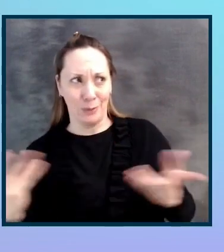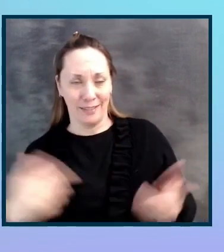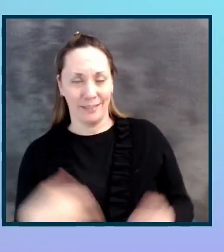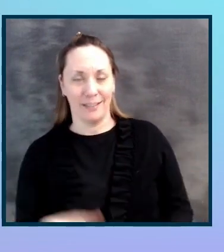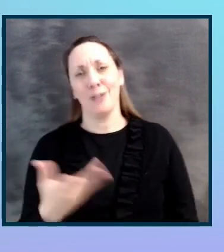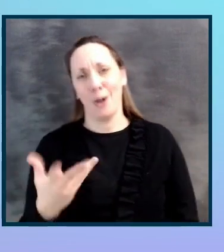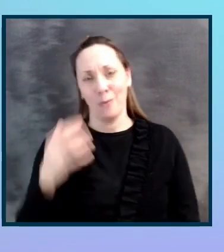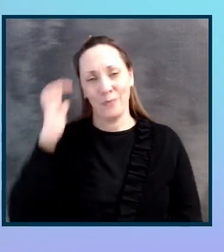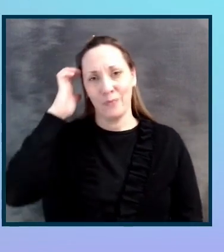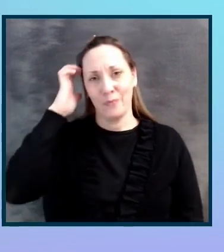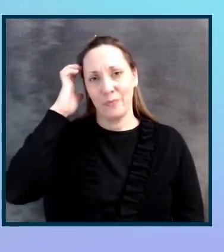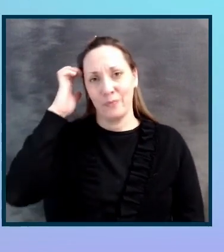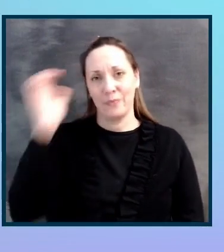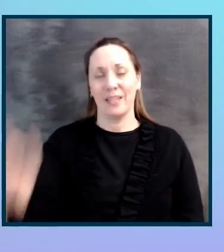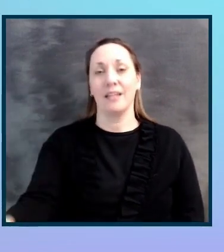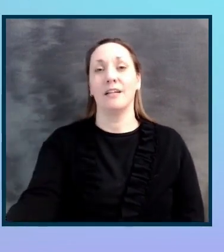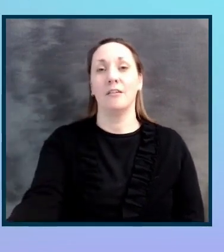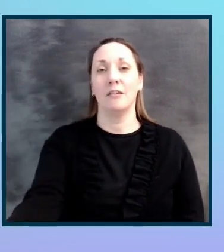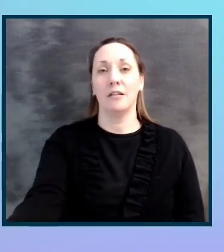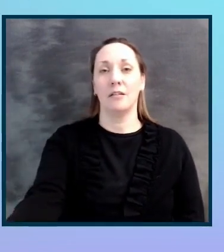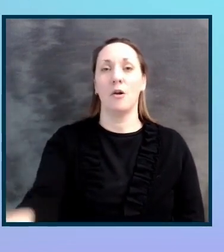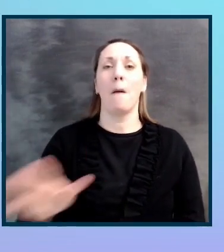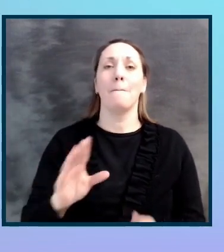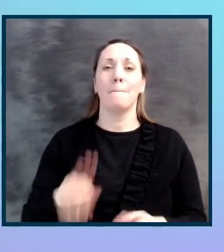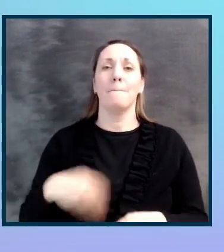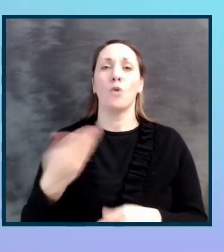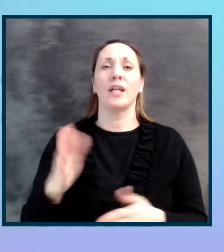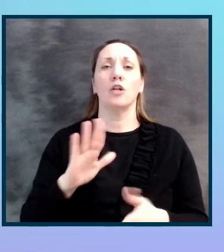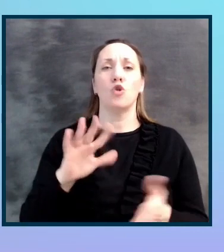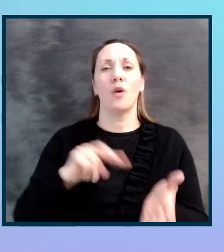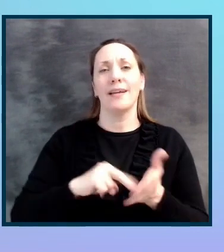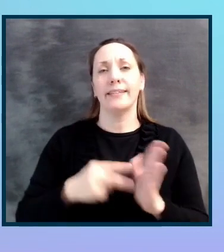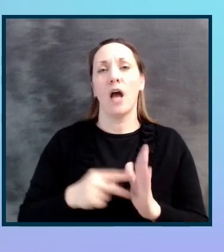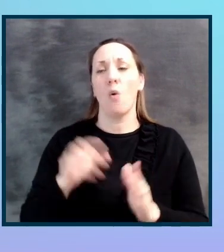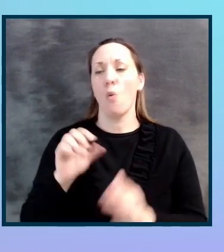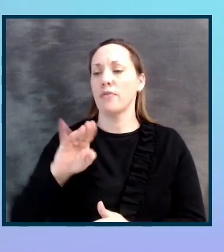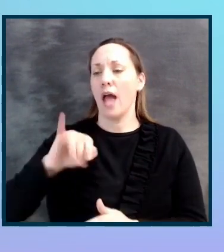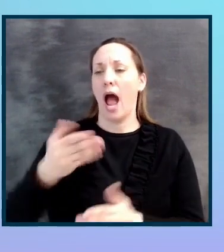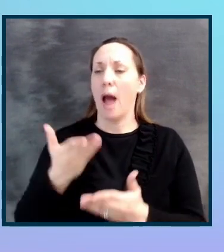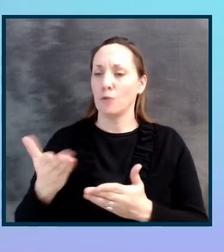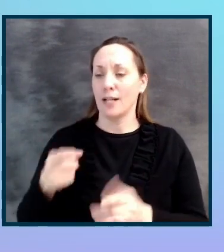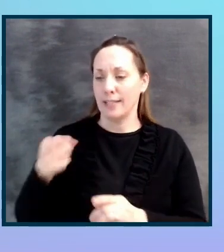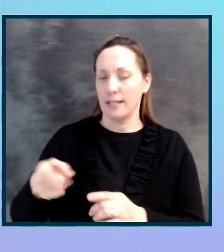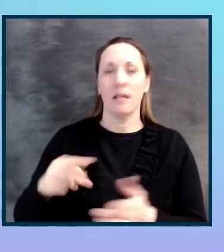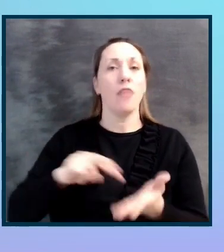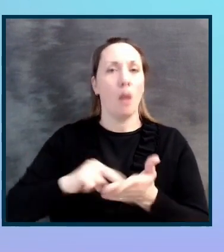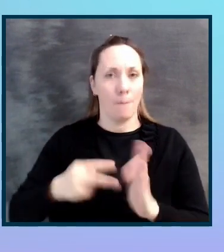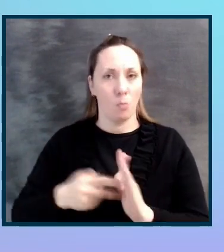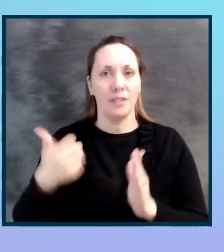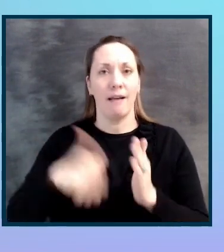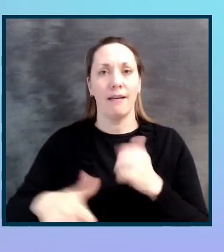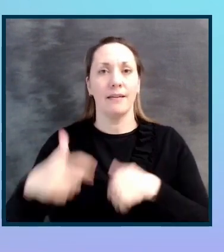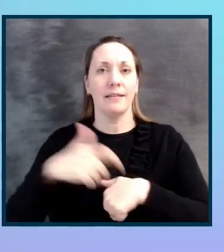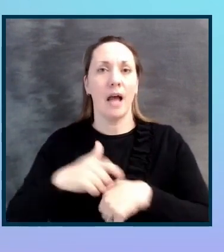So putting your intent of what those objects are gonna be, what their purpose is, right? And any type of accessible help on there, help as well.